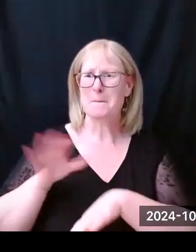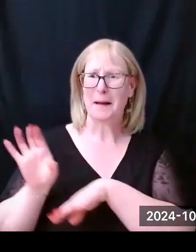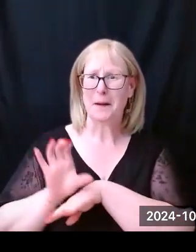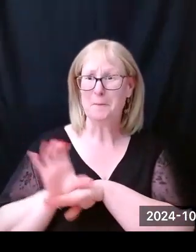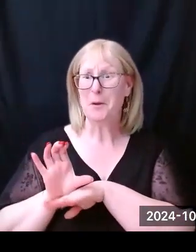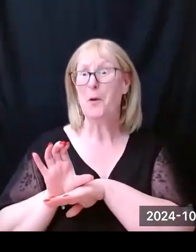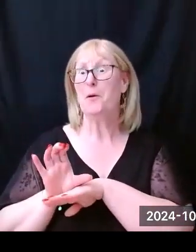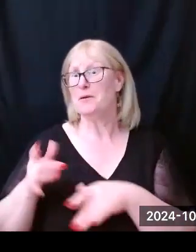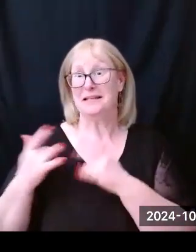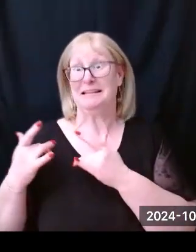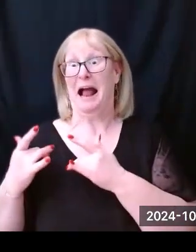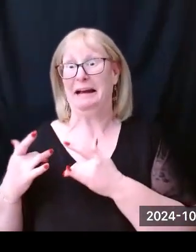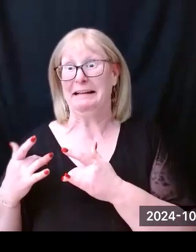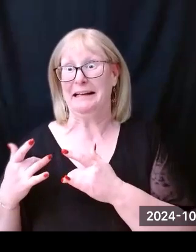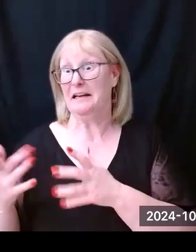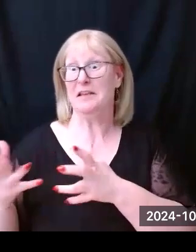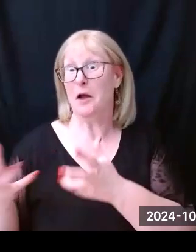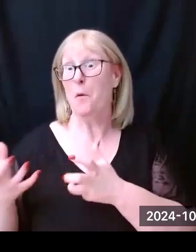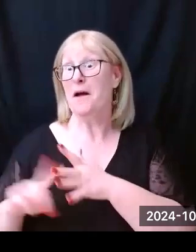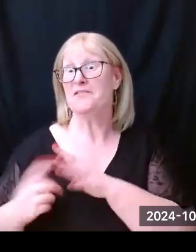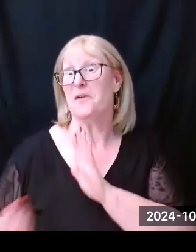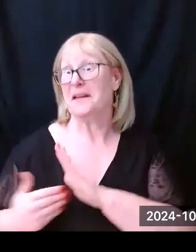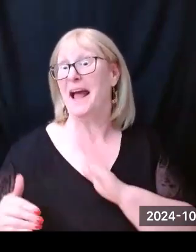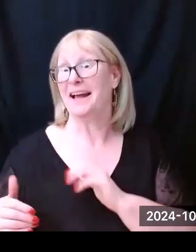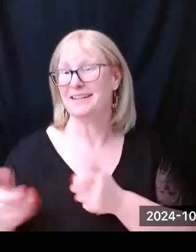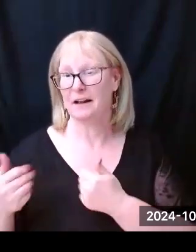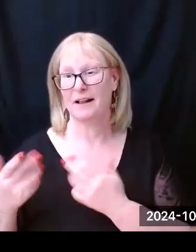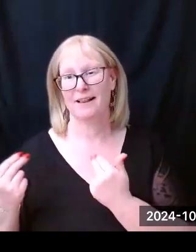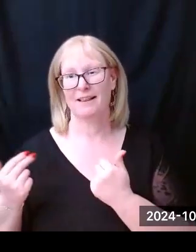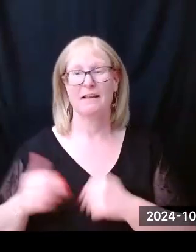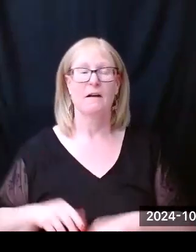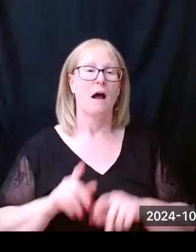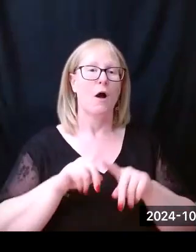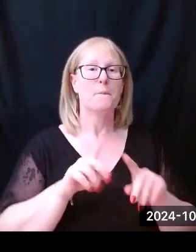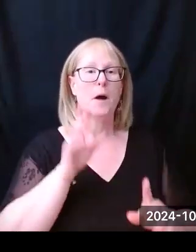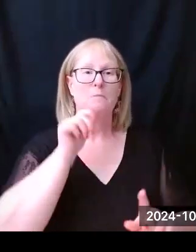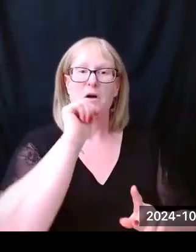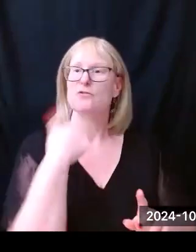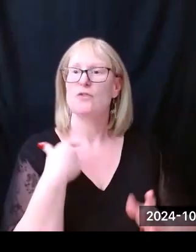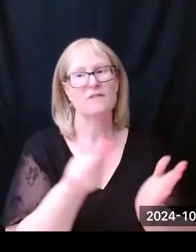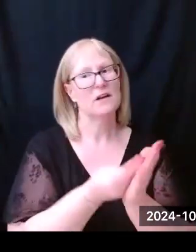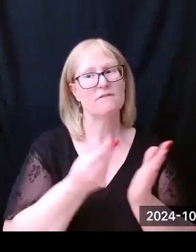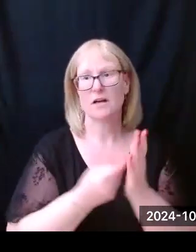that it wanted to start all over again. But I don't have any financial conflicts of interest.